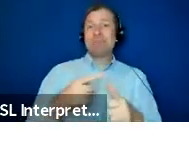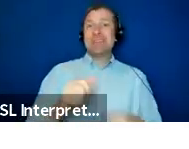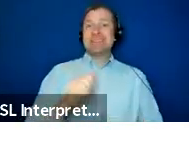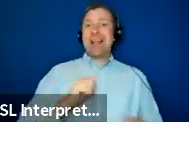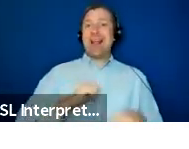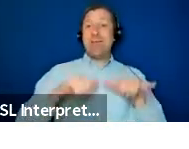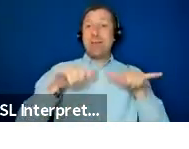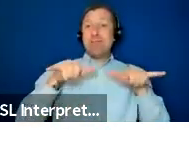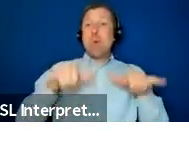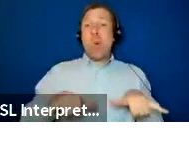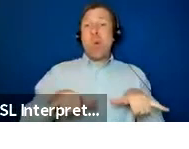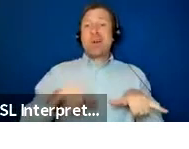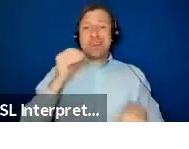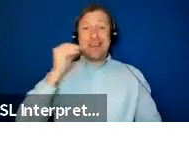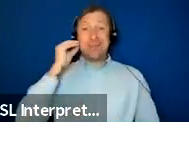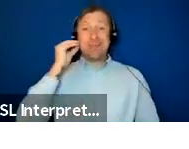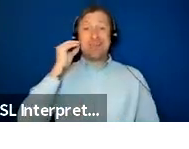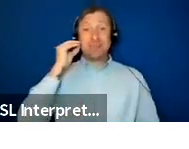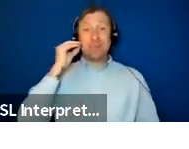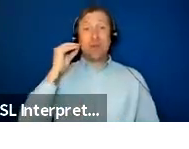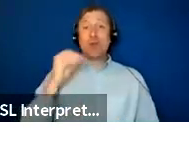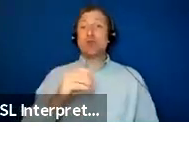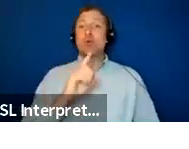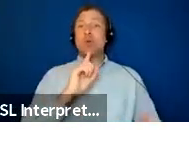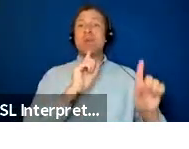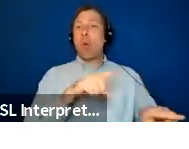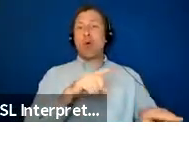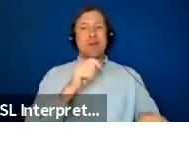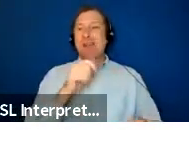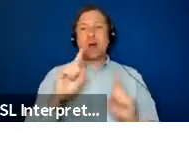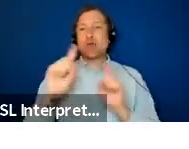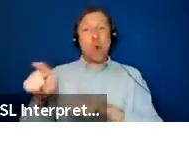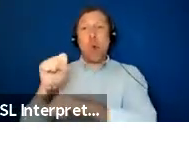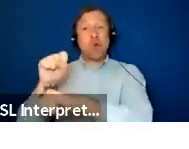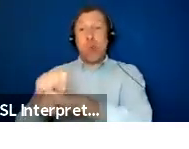So you will be directed by production not to report to set. You'll be asked to self-isolate,